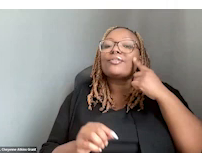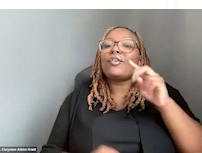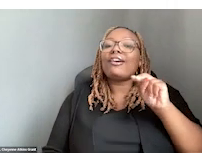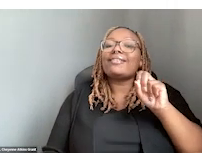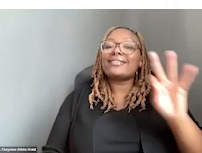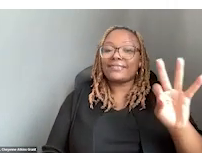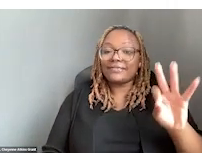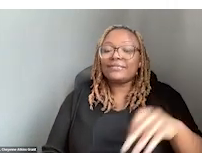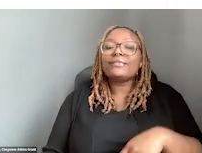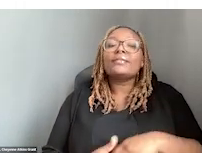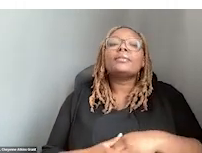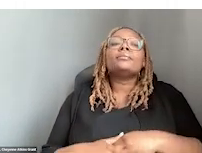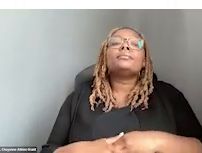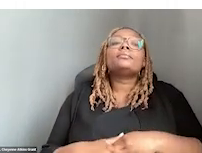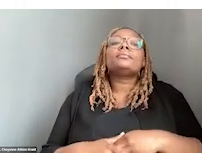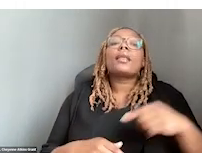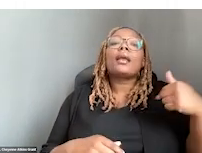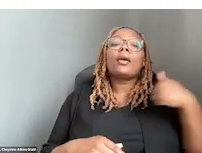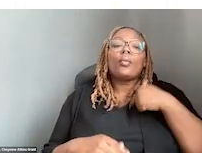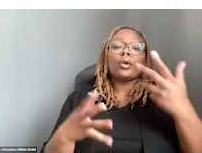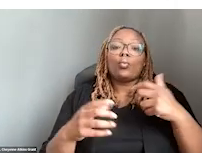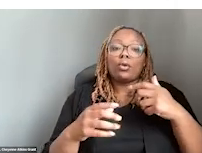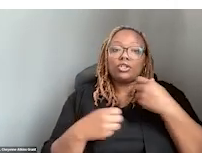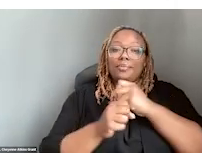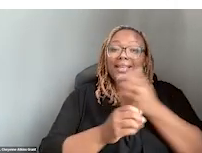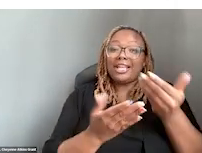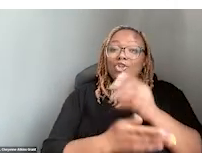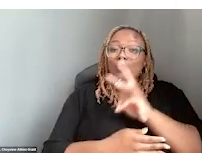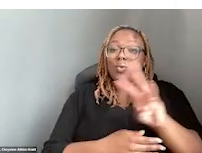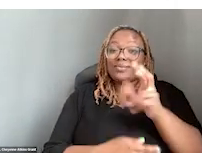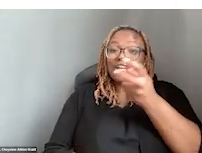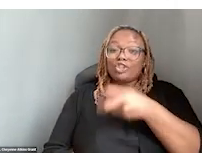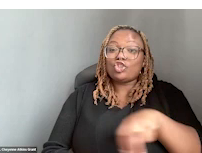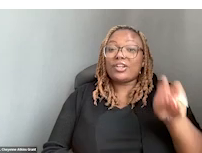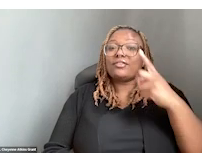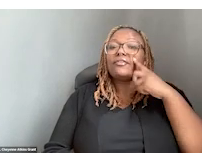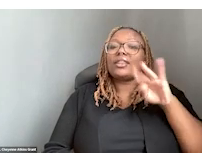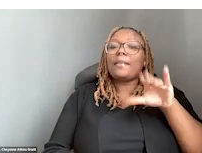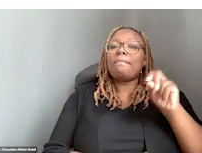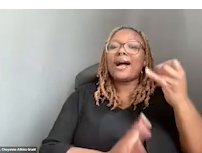We are working on bringing this new interface over for the biographical sketch site as well.